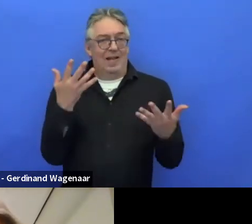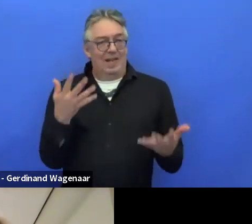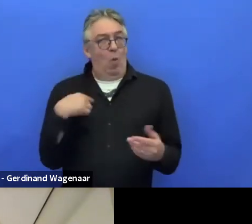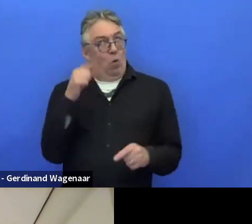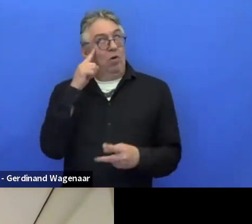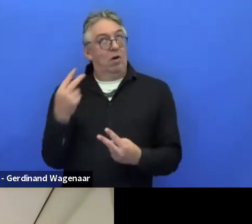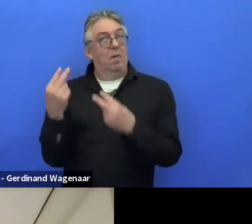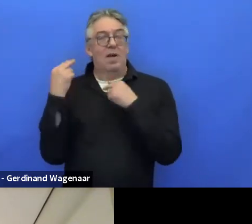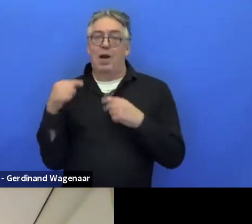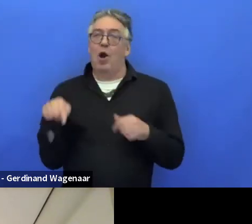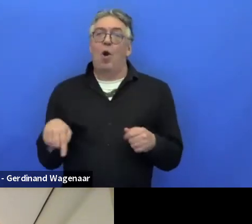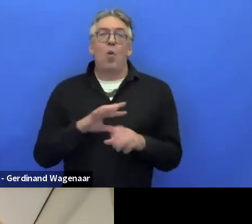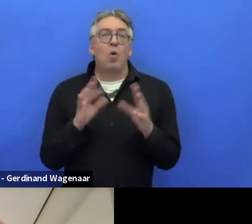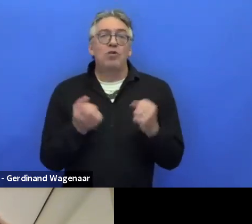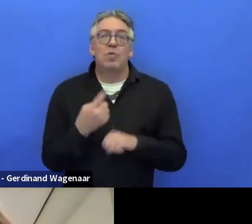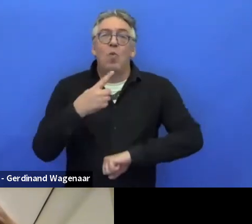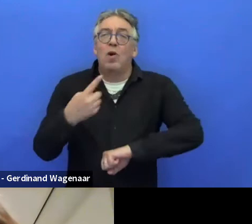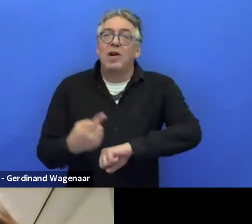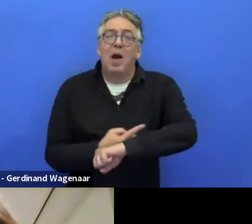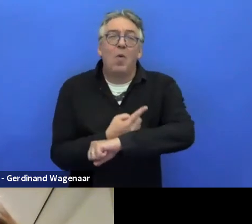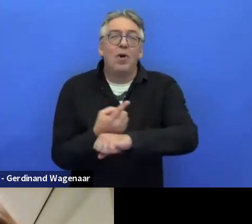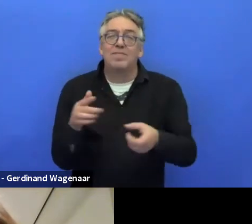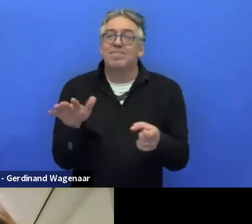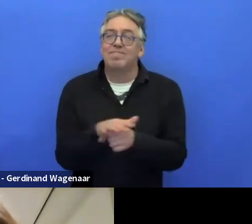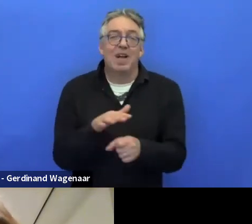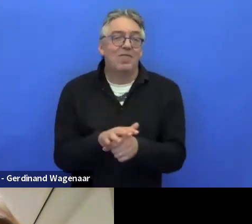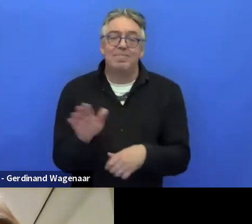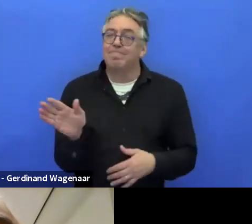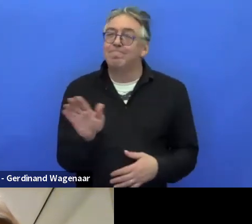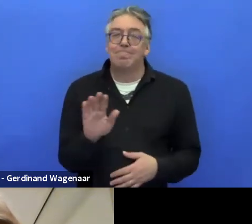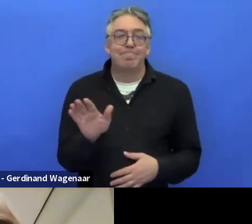We should have taken longer because it's an issue that comes up,